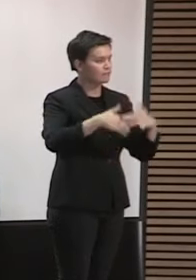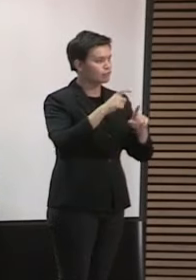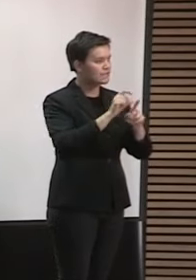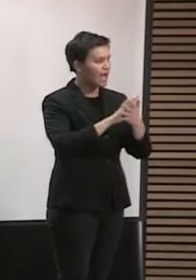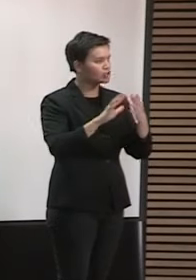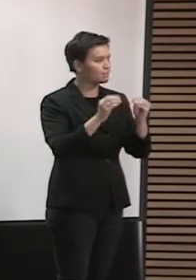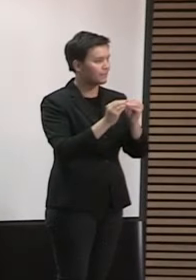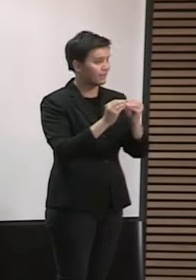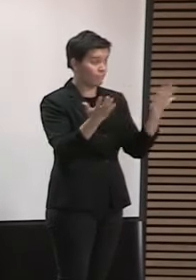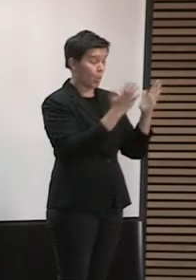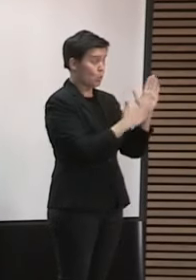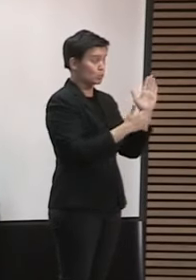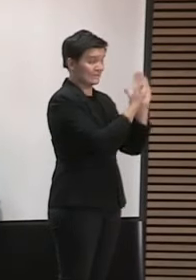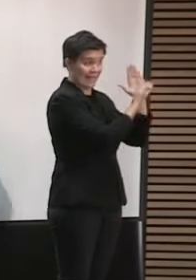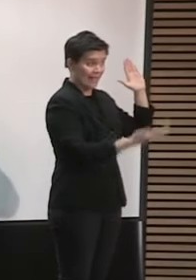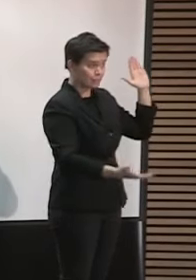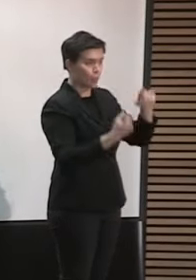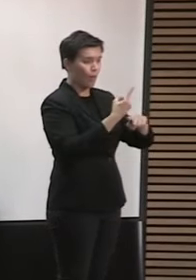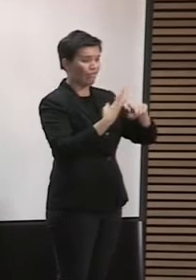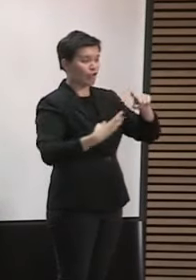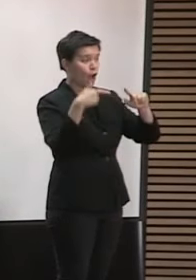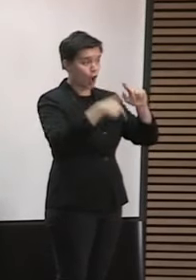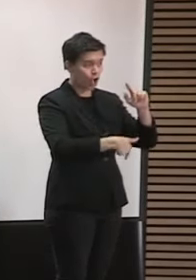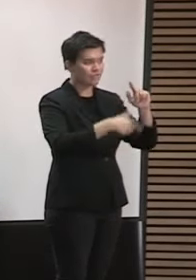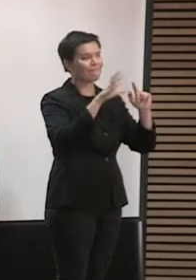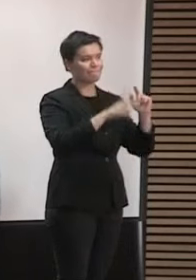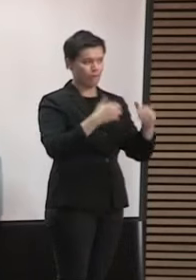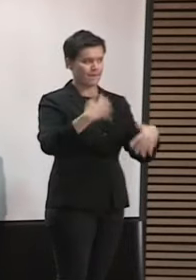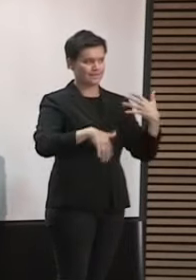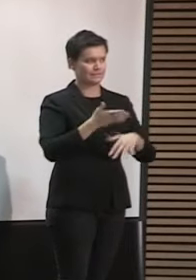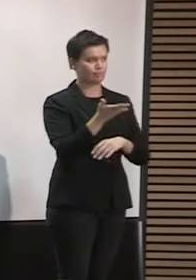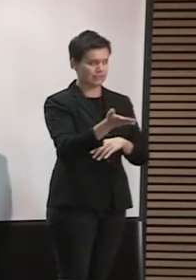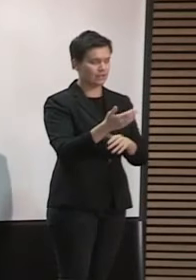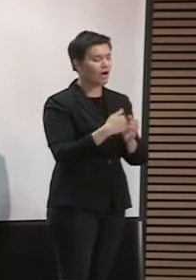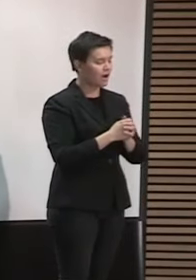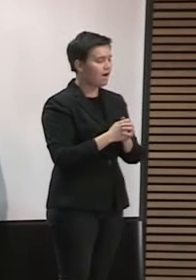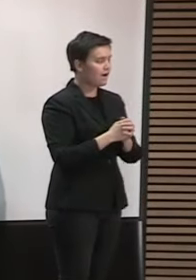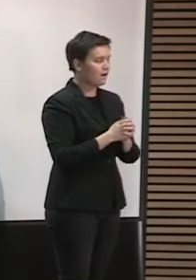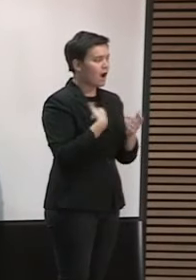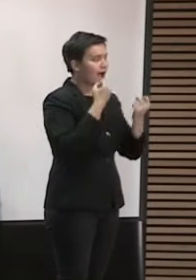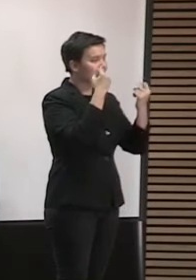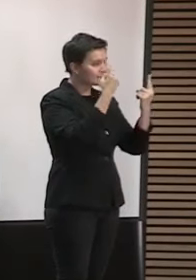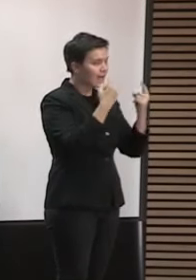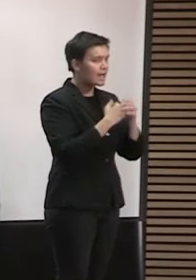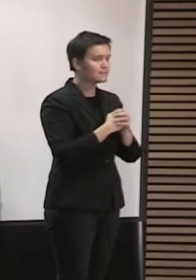No. You'll remember we put in place a mandatory testing order to do